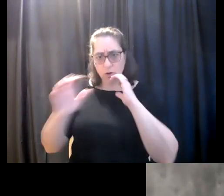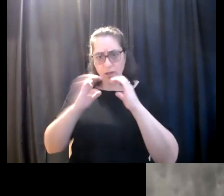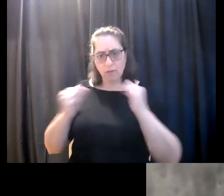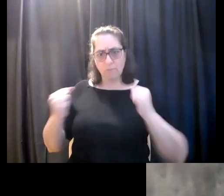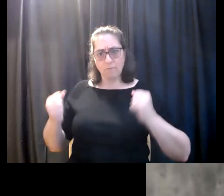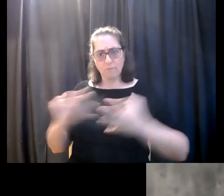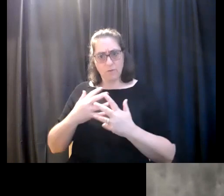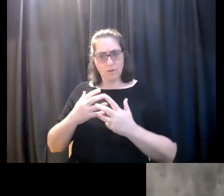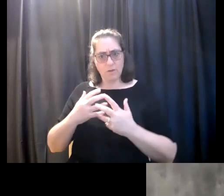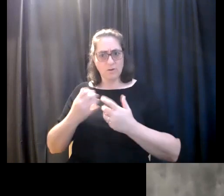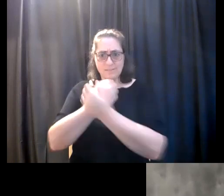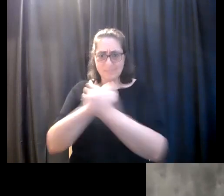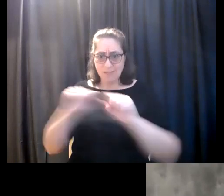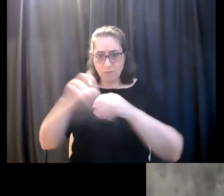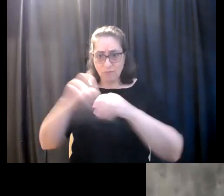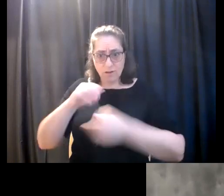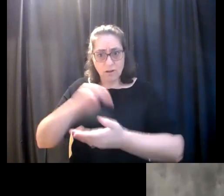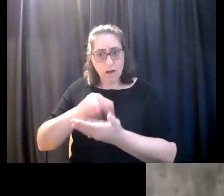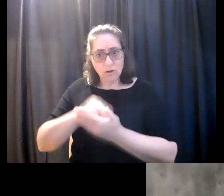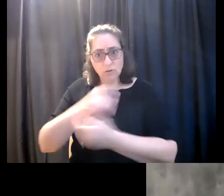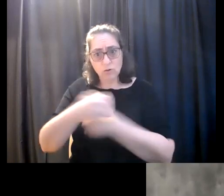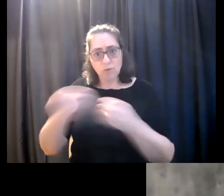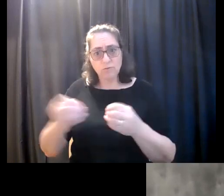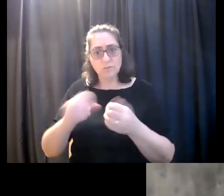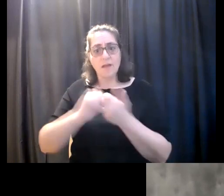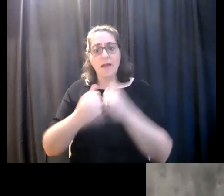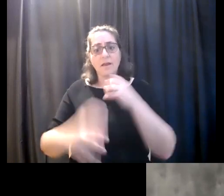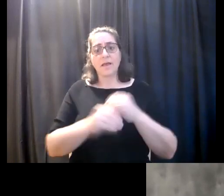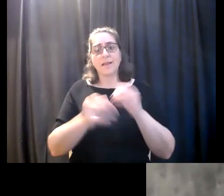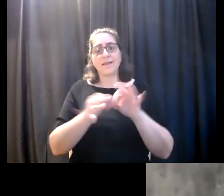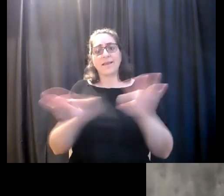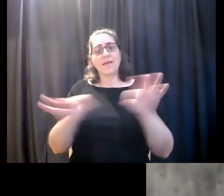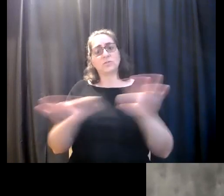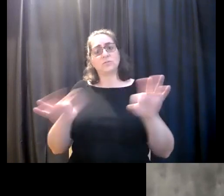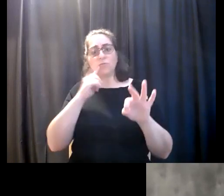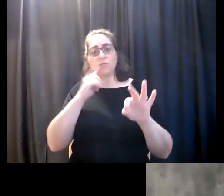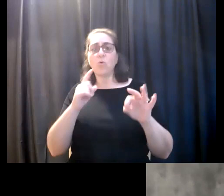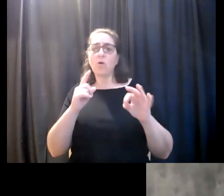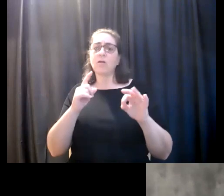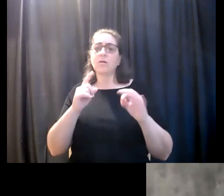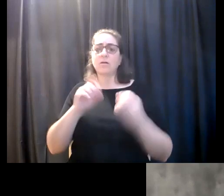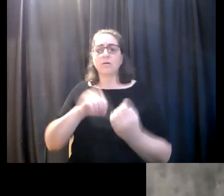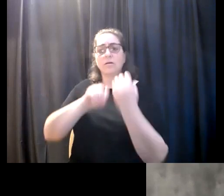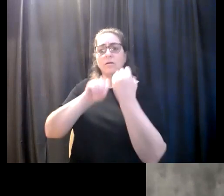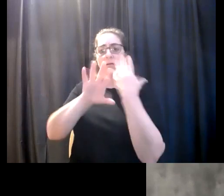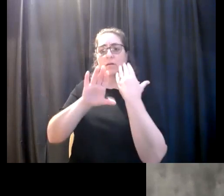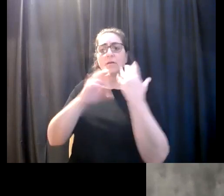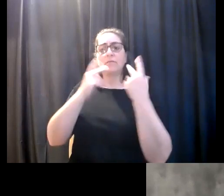It has truly been a challenge on all fronts. It's made me realize the importance of seeking help,